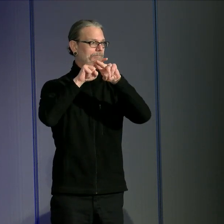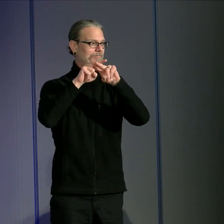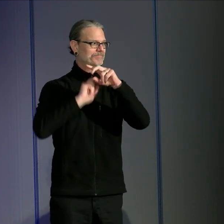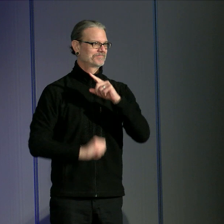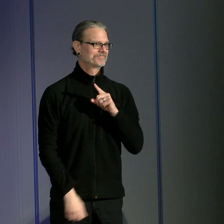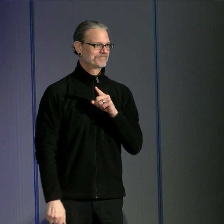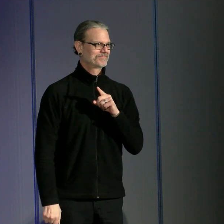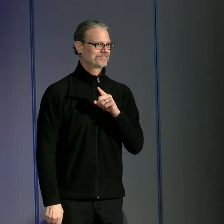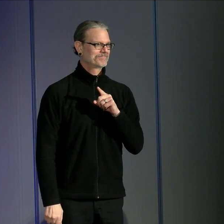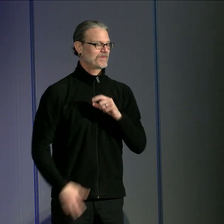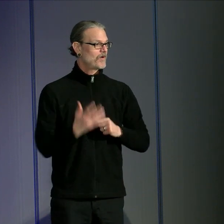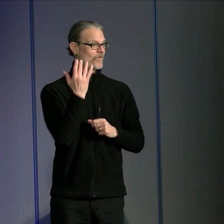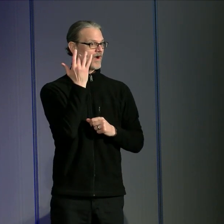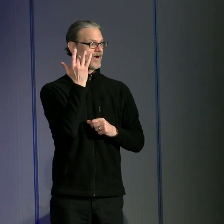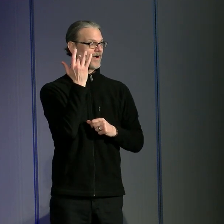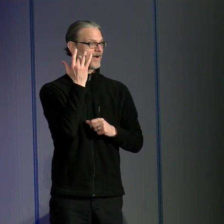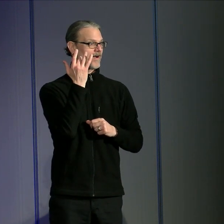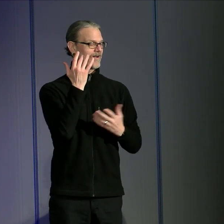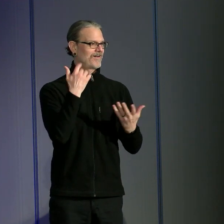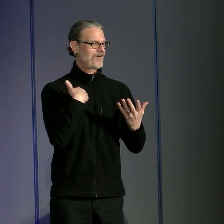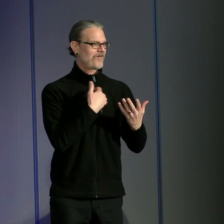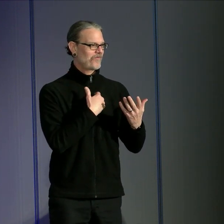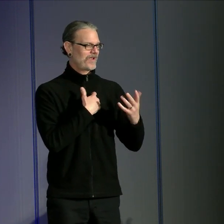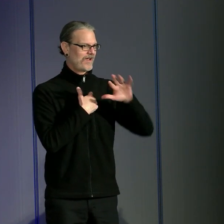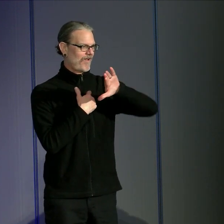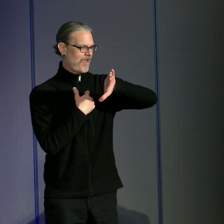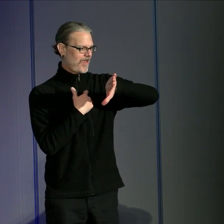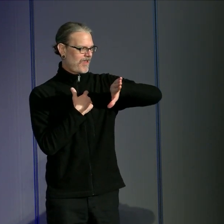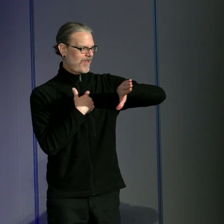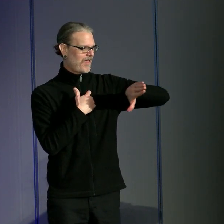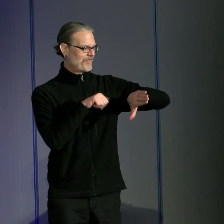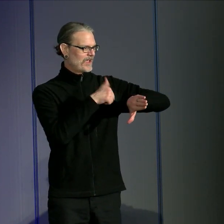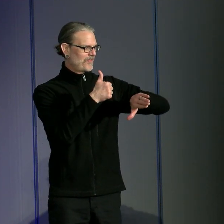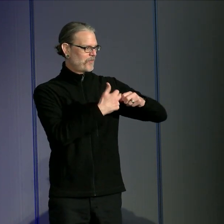And the reason for that is we've kind of boiled off the other stuff, and we've managed to